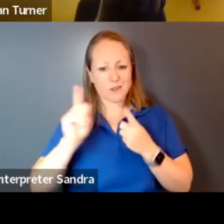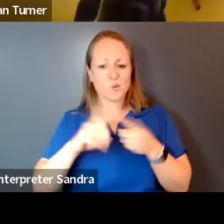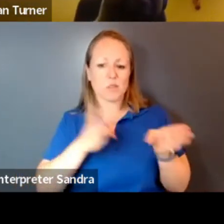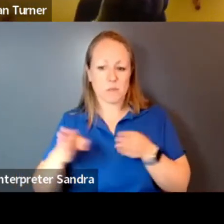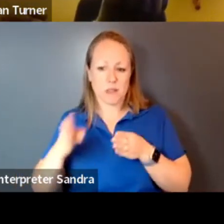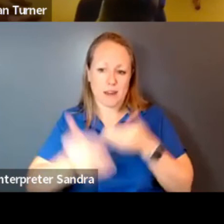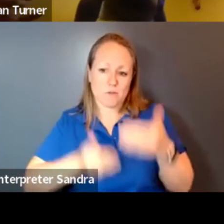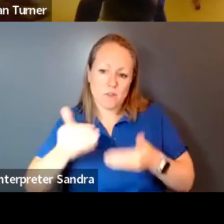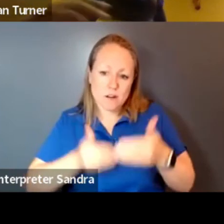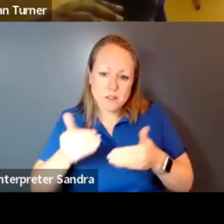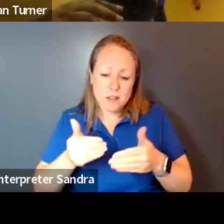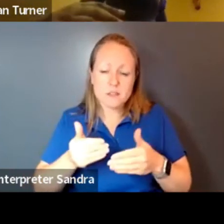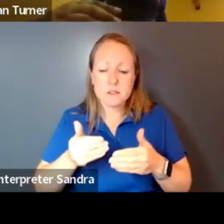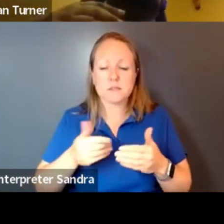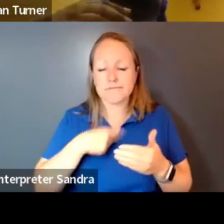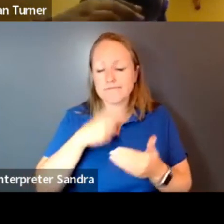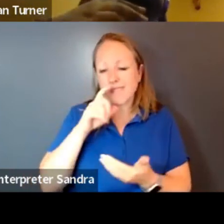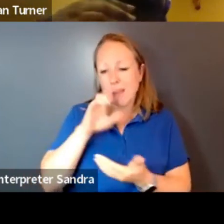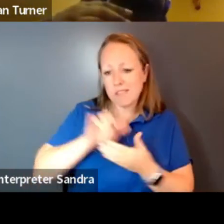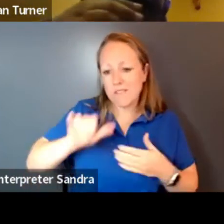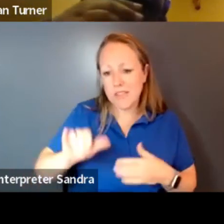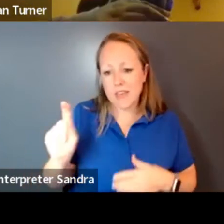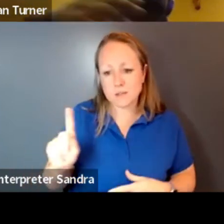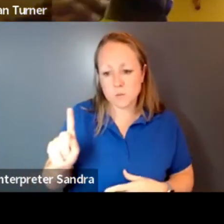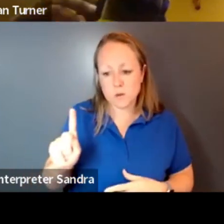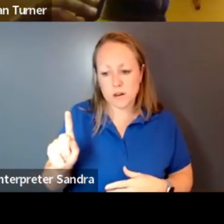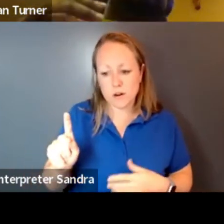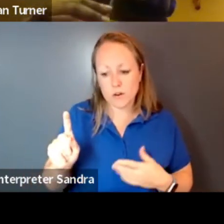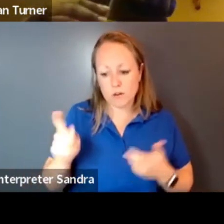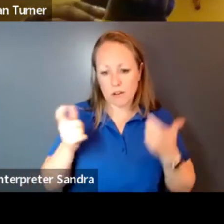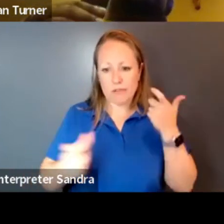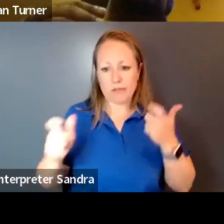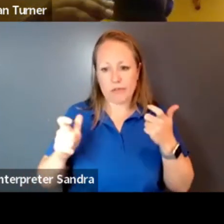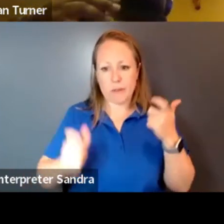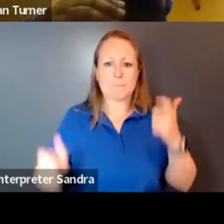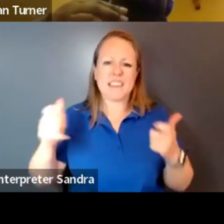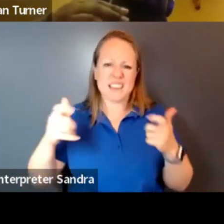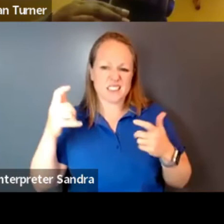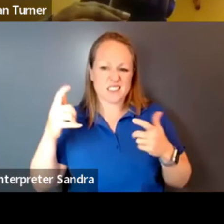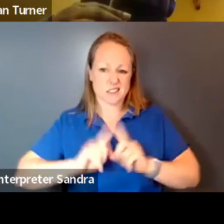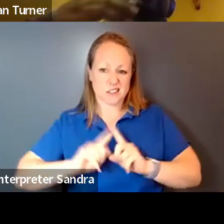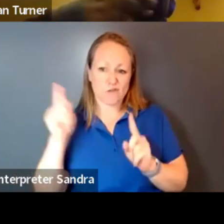that's where, you know, the huge differences between the case